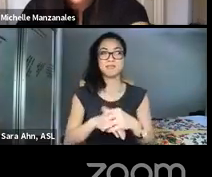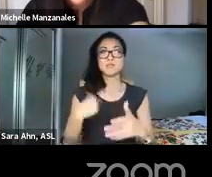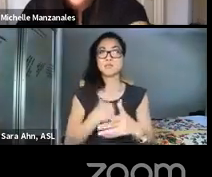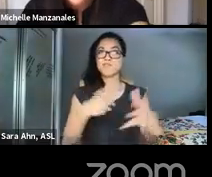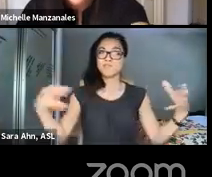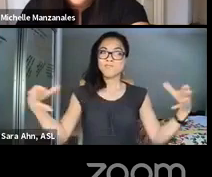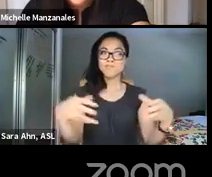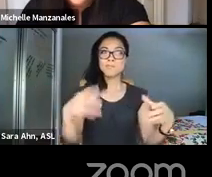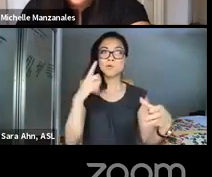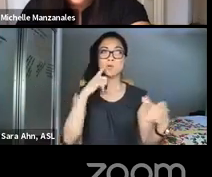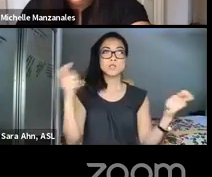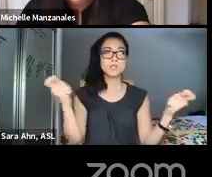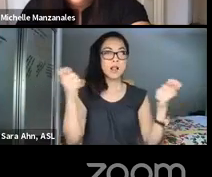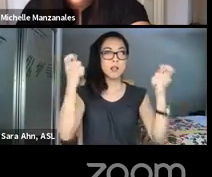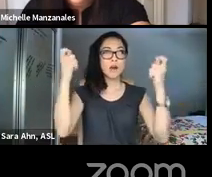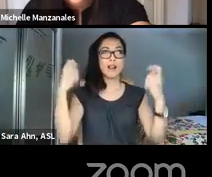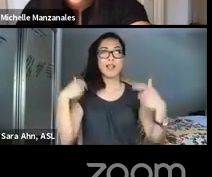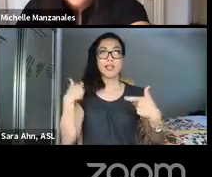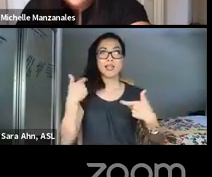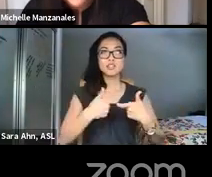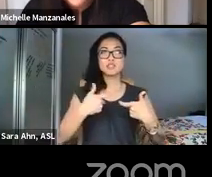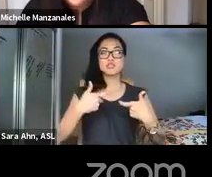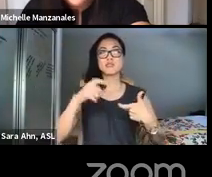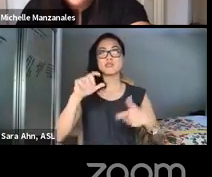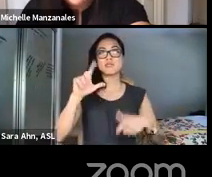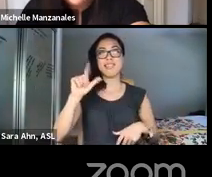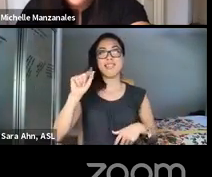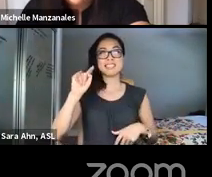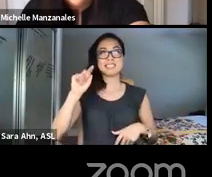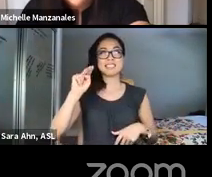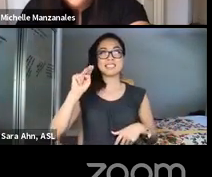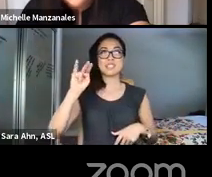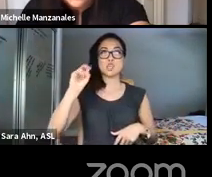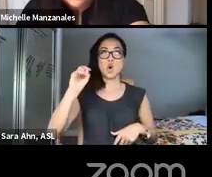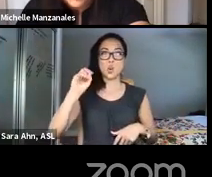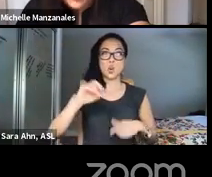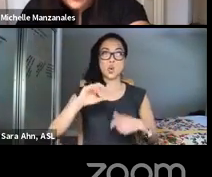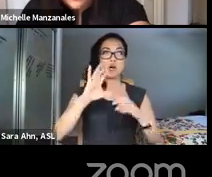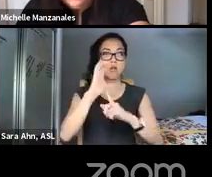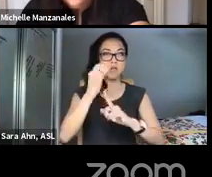Alejandra Duque Cifuentes: Yes, absolutely, Traci. Thank you so much. Michelle,